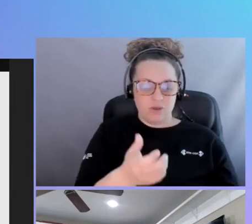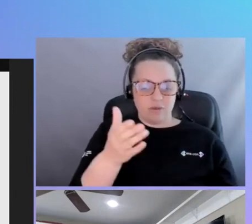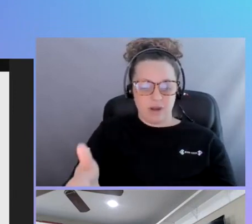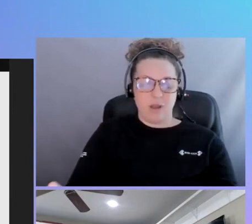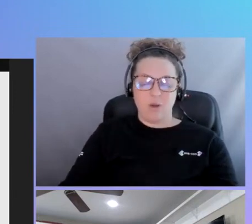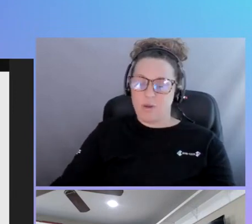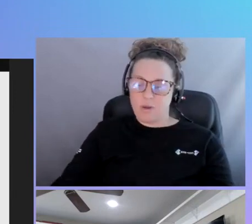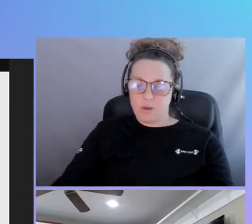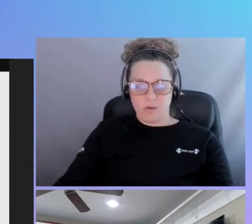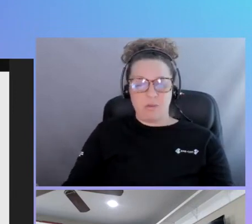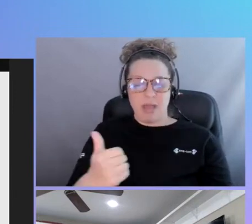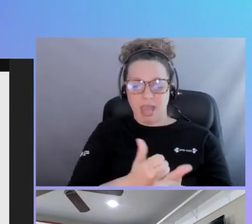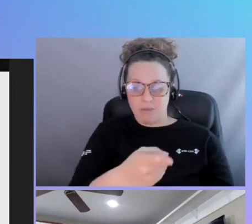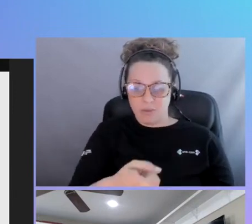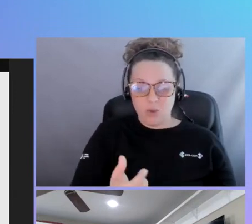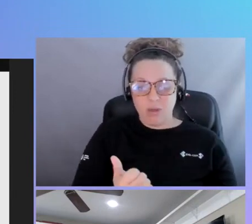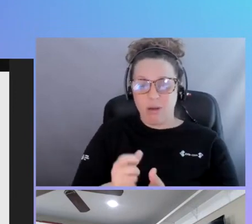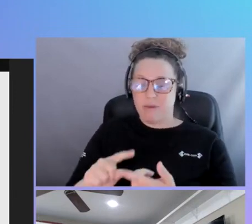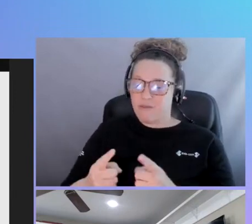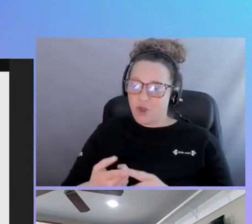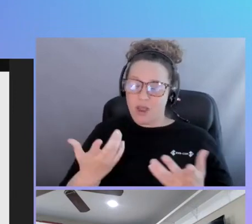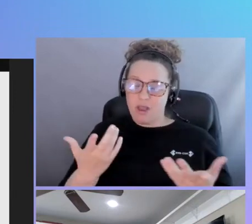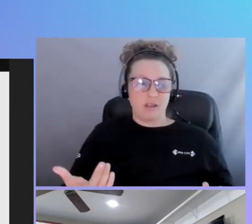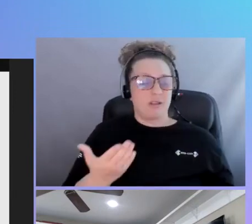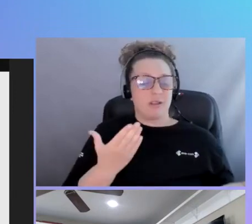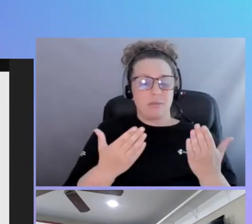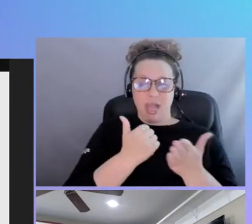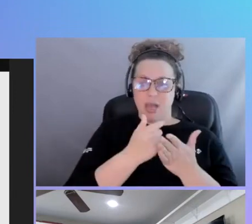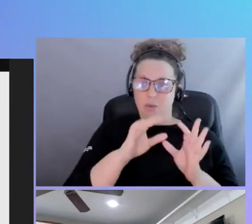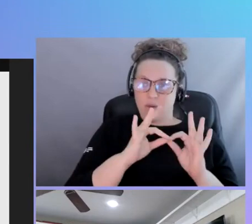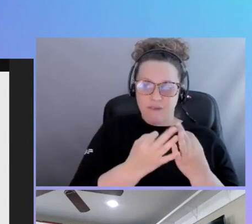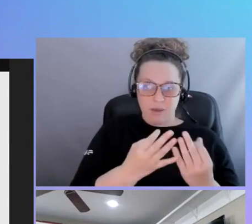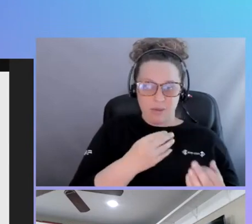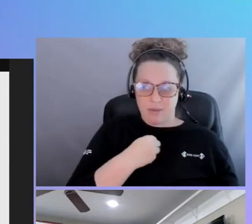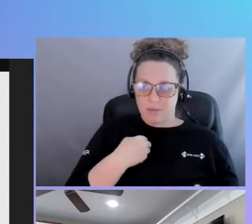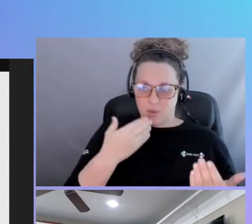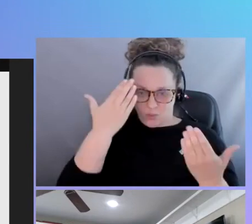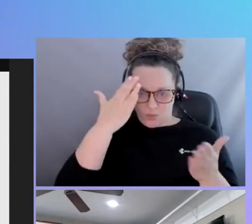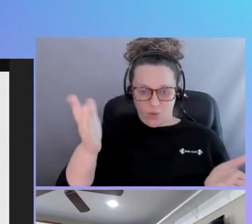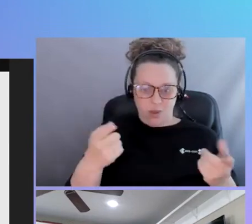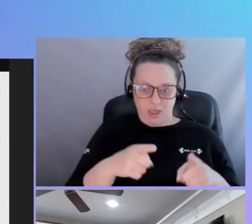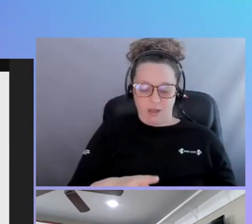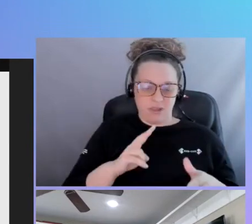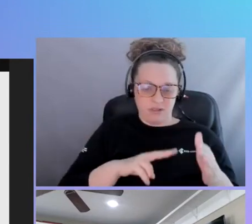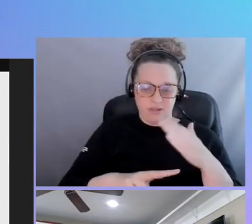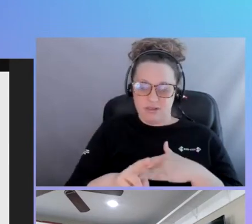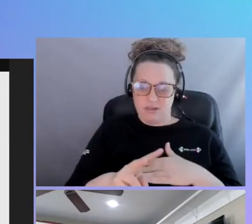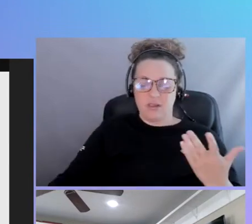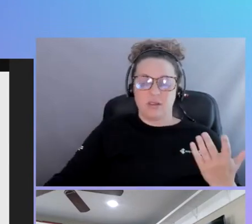years from now. It may help you. It may help a friend. It may help your family member. Digital accessibility is needed by